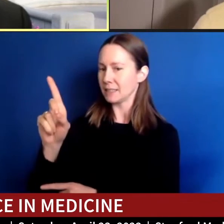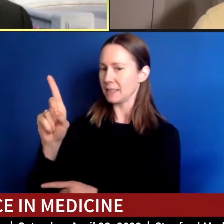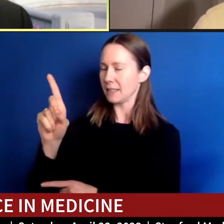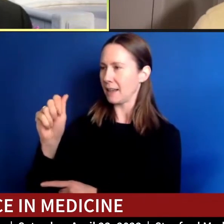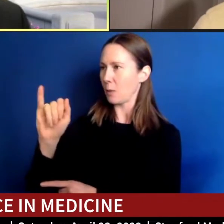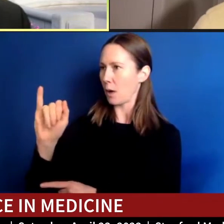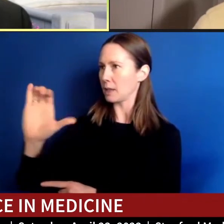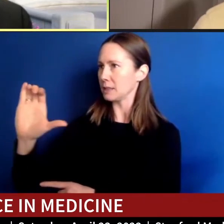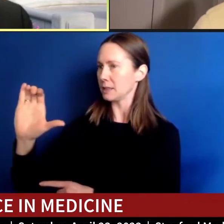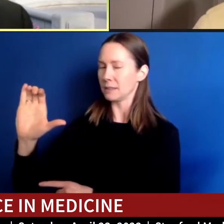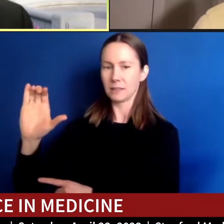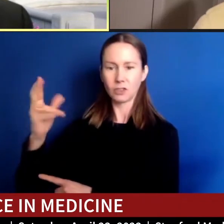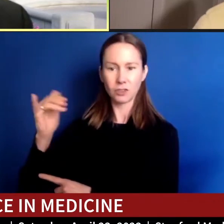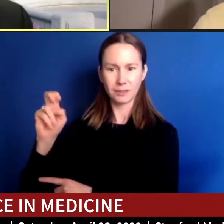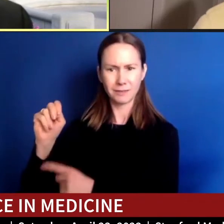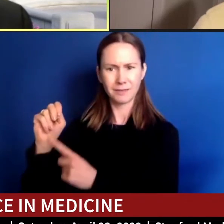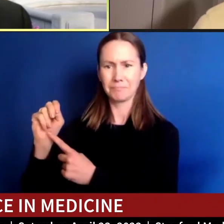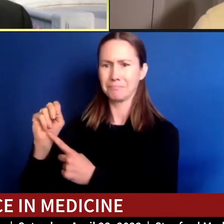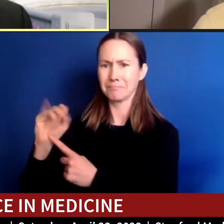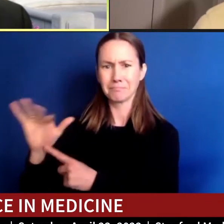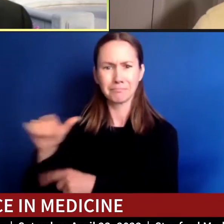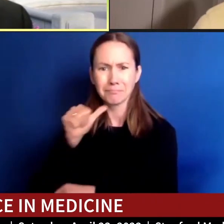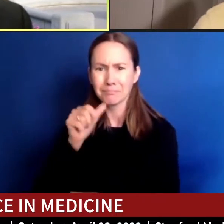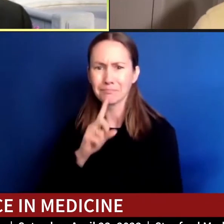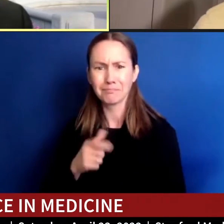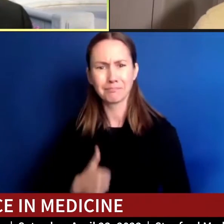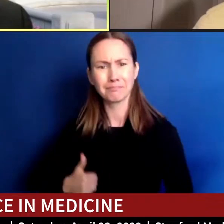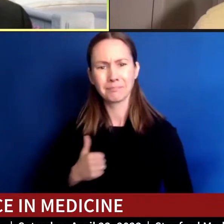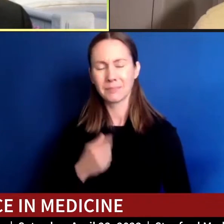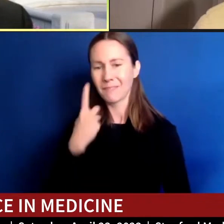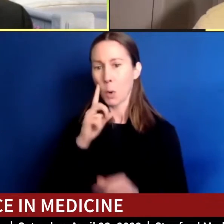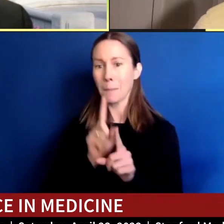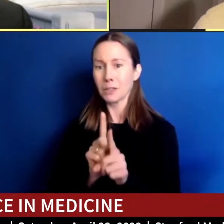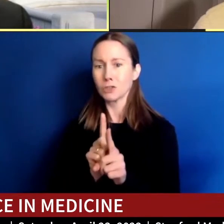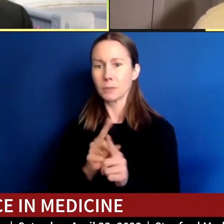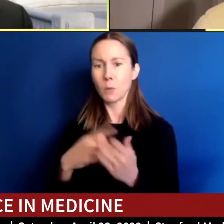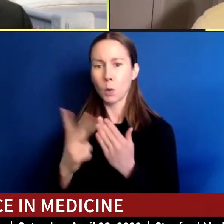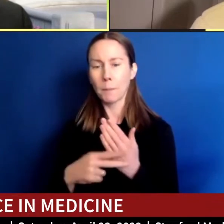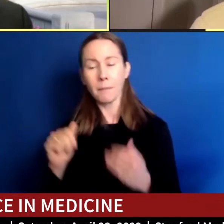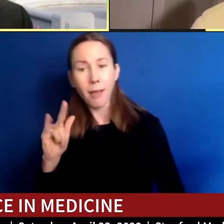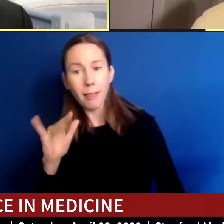daychin@stanford.edu for the mentorship program. >>> ALICE WONG: Oh, also people should take